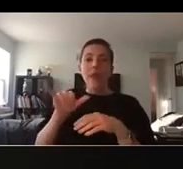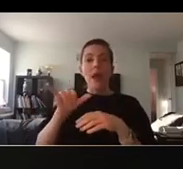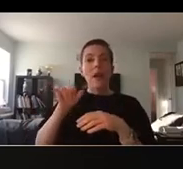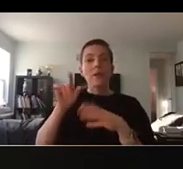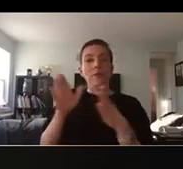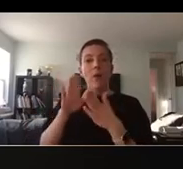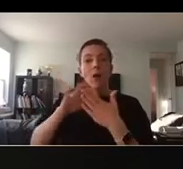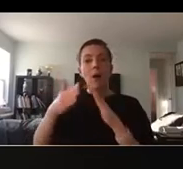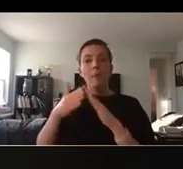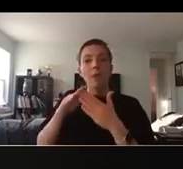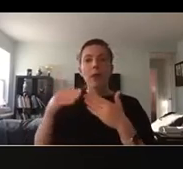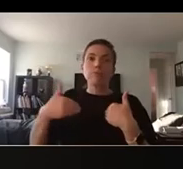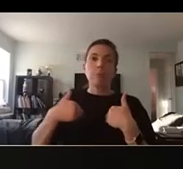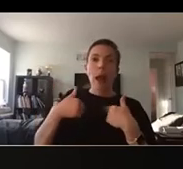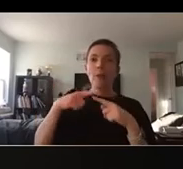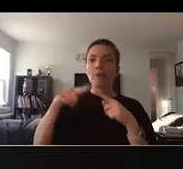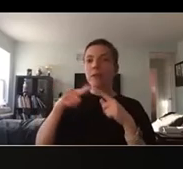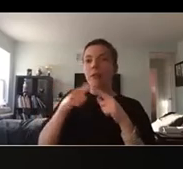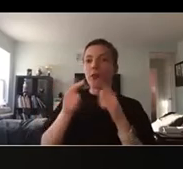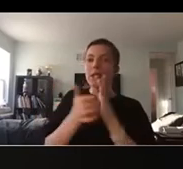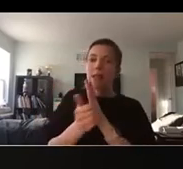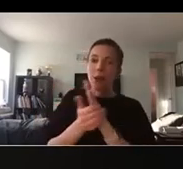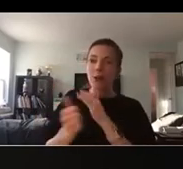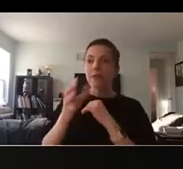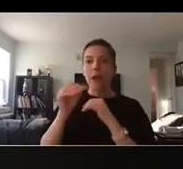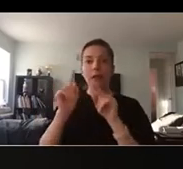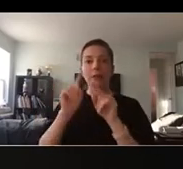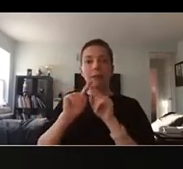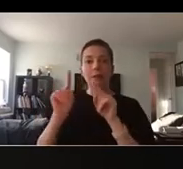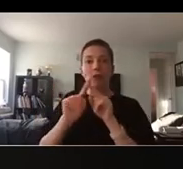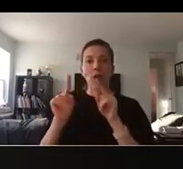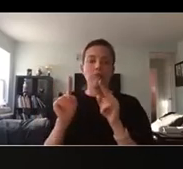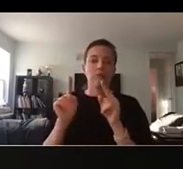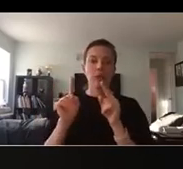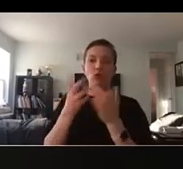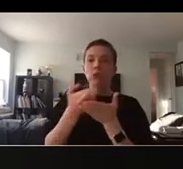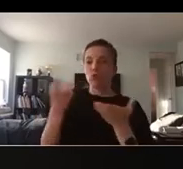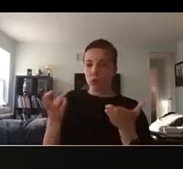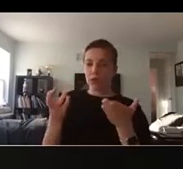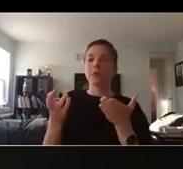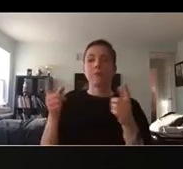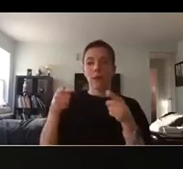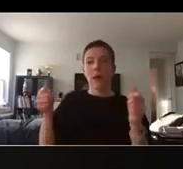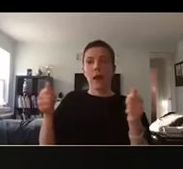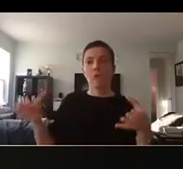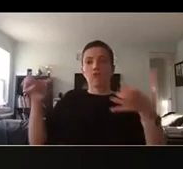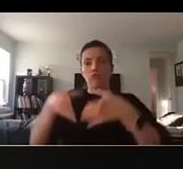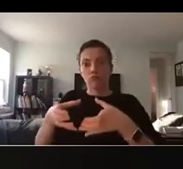People within those small communities, let's say, have different skills and different resources.